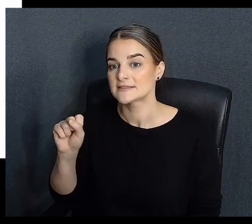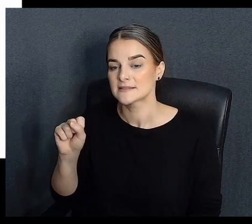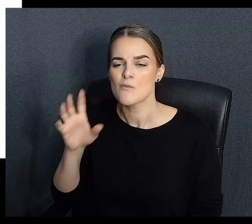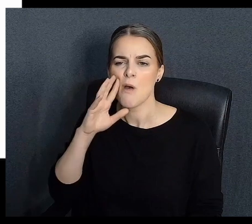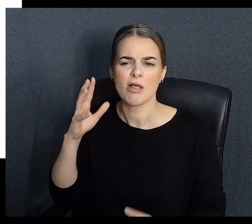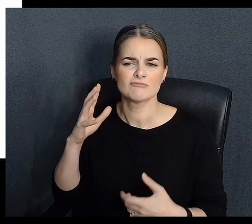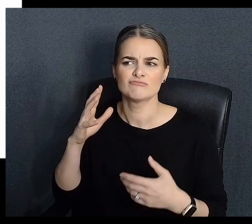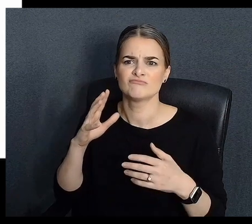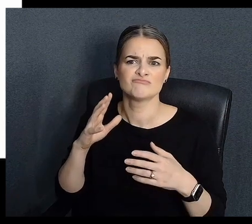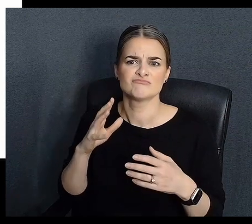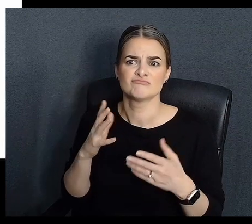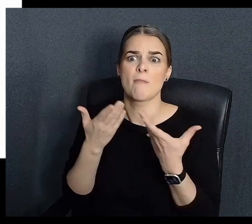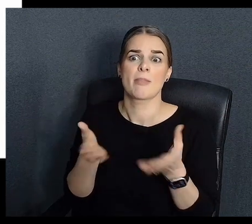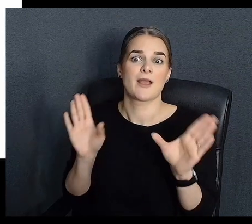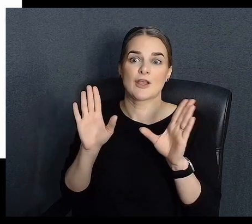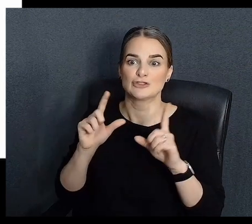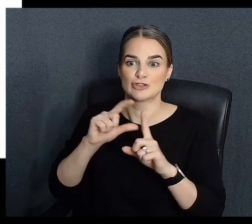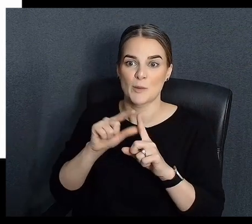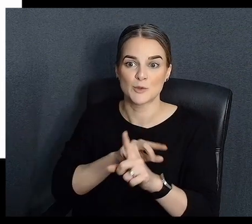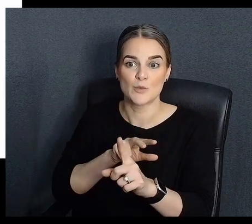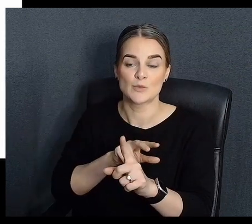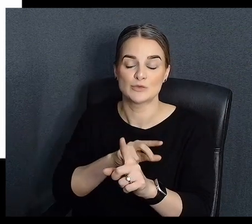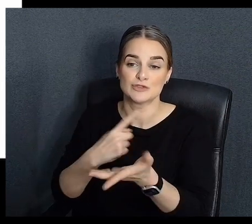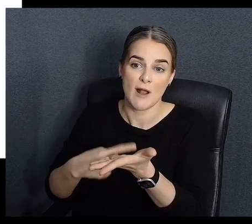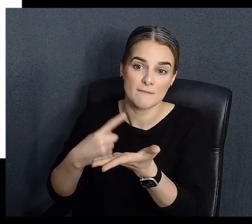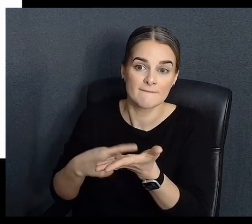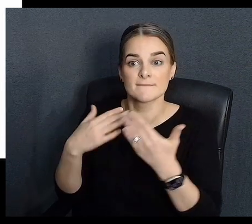term to refer to the physical AAC type devices,